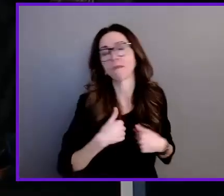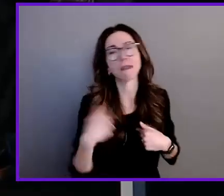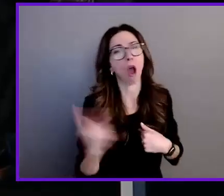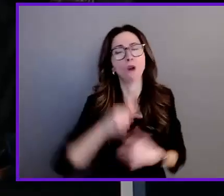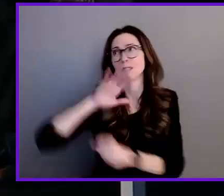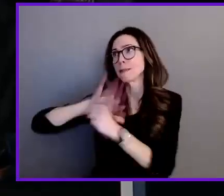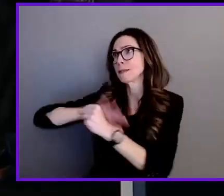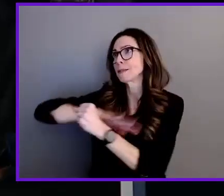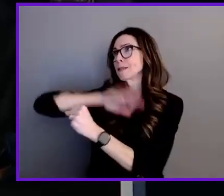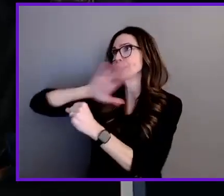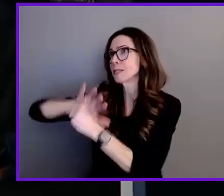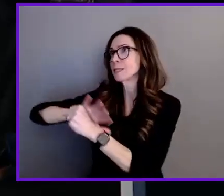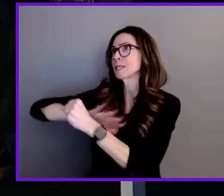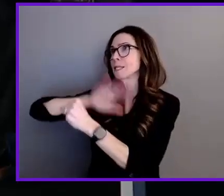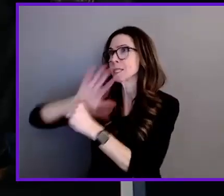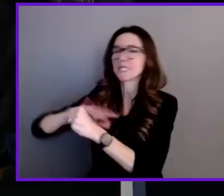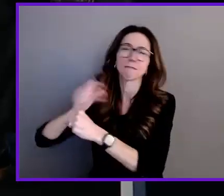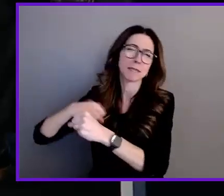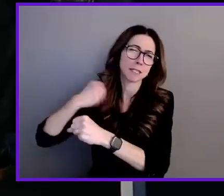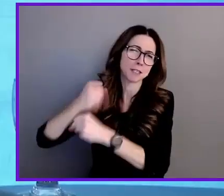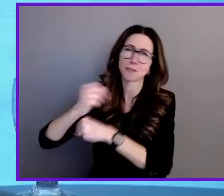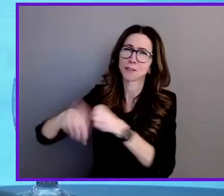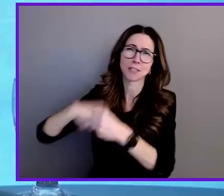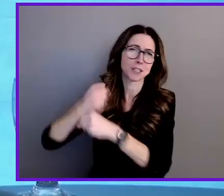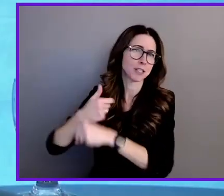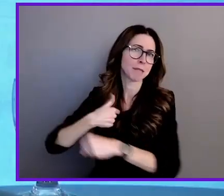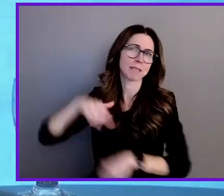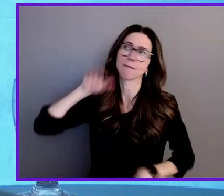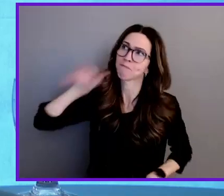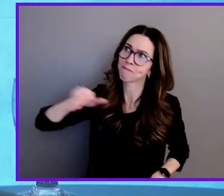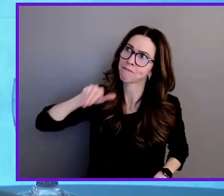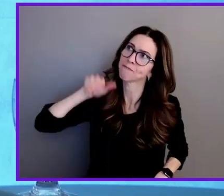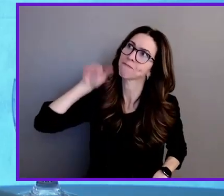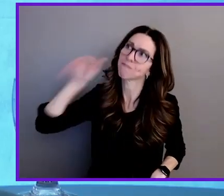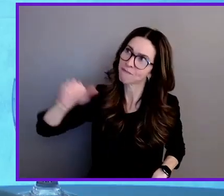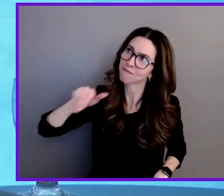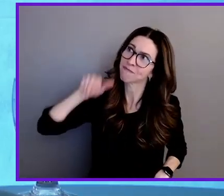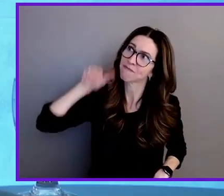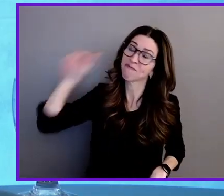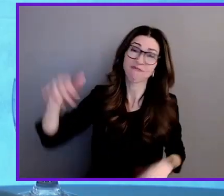because it’s the case with every arts council in the world, the minute there’s a situation